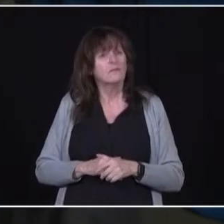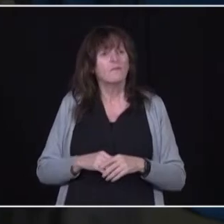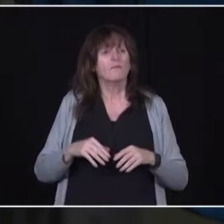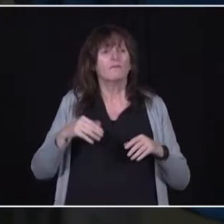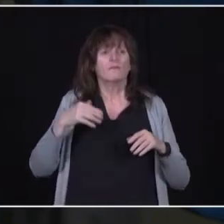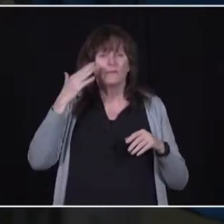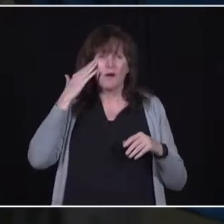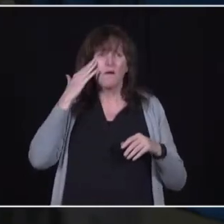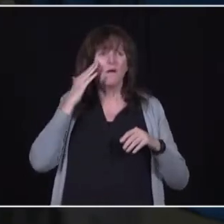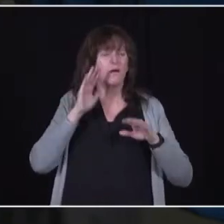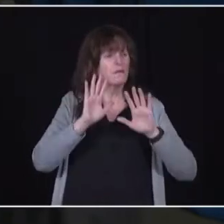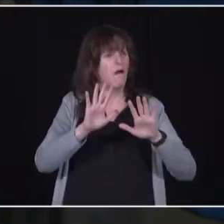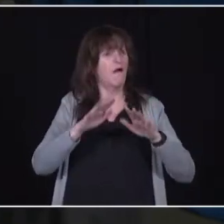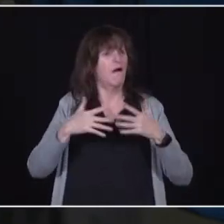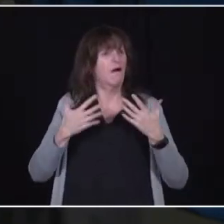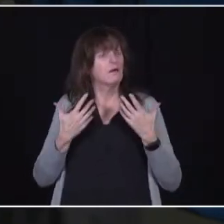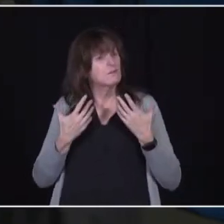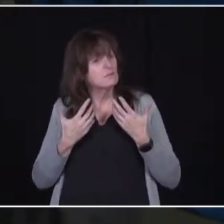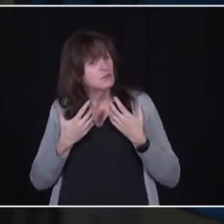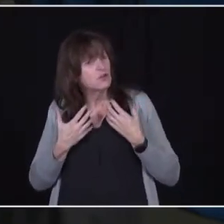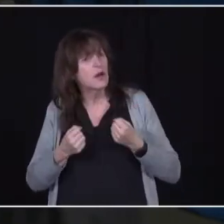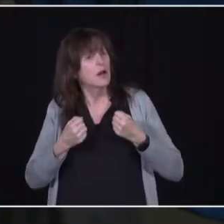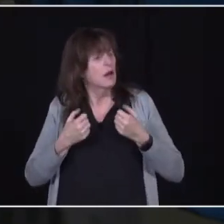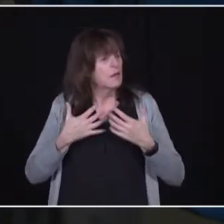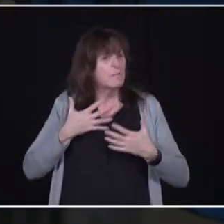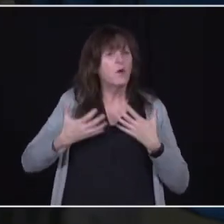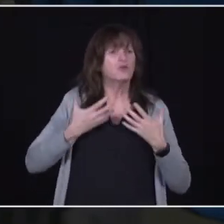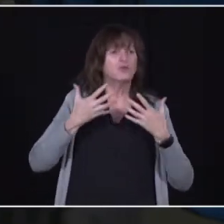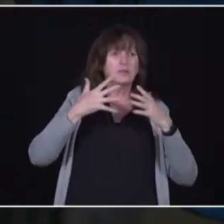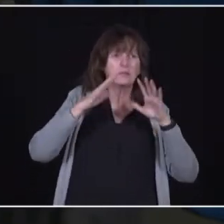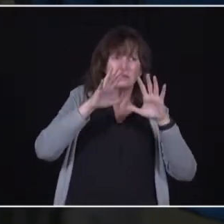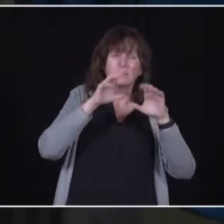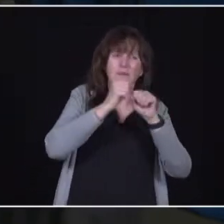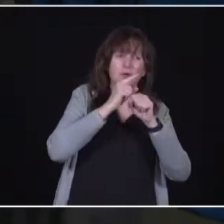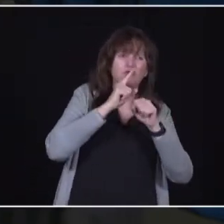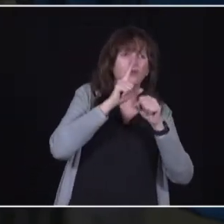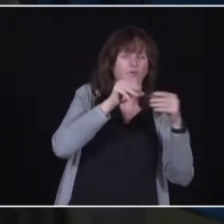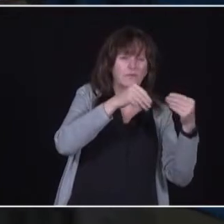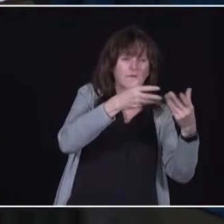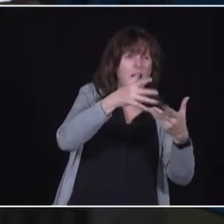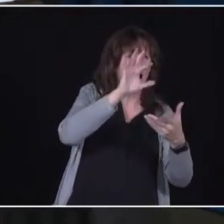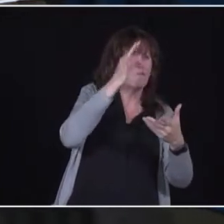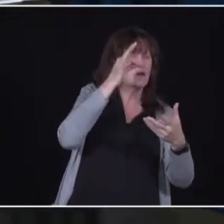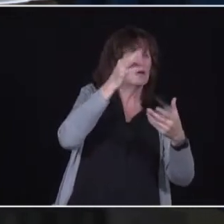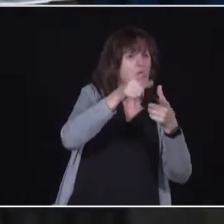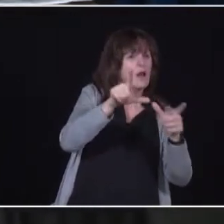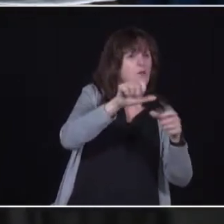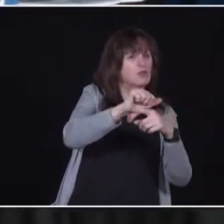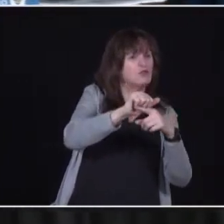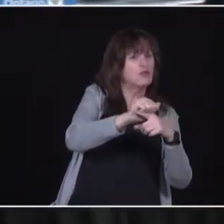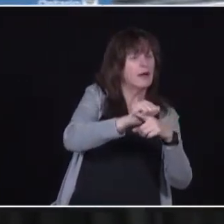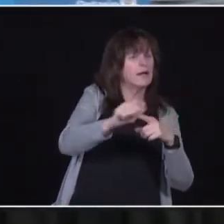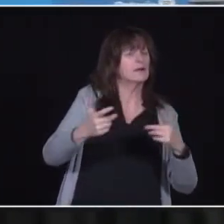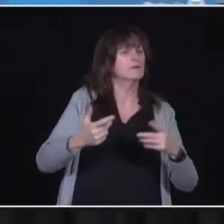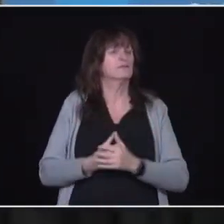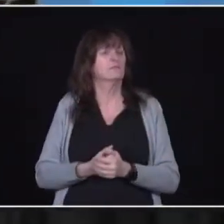that is familiar to them so I understand that. Their emotional well-being is very important and I look forward to behaving